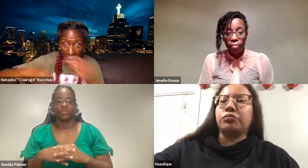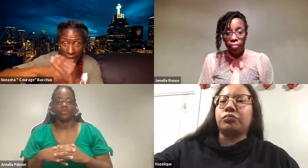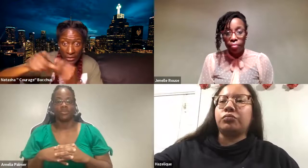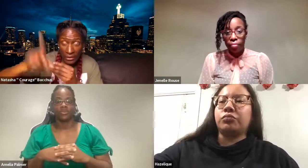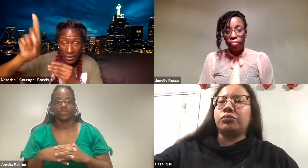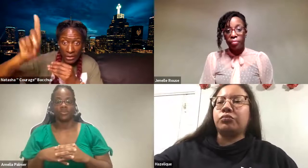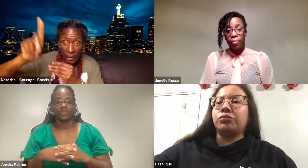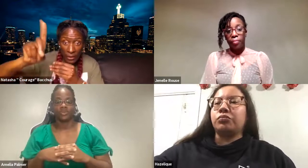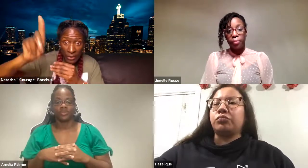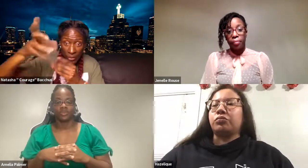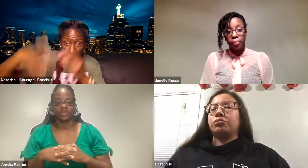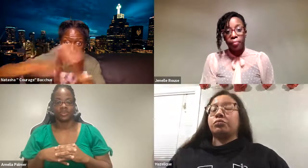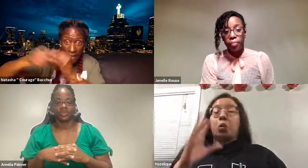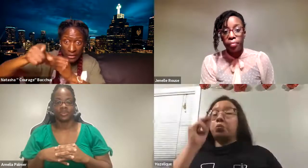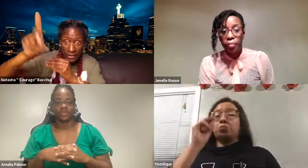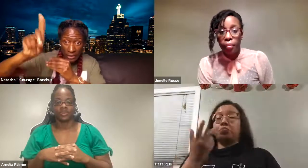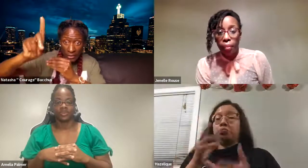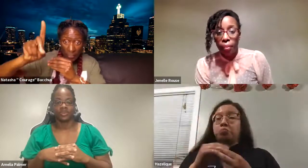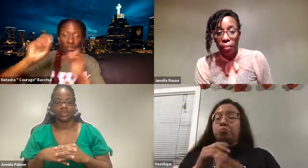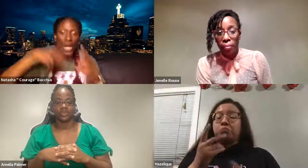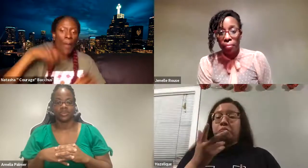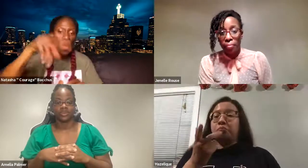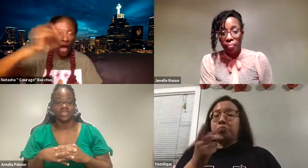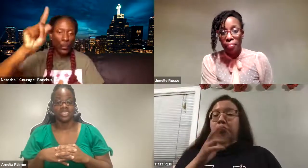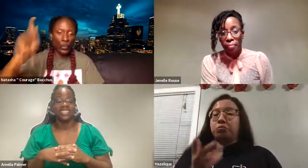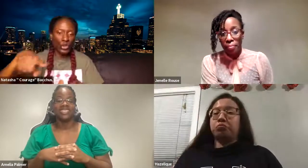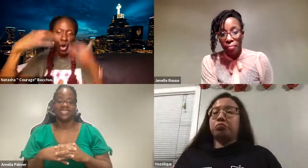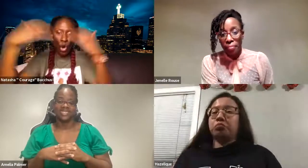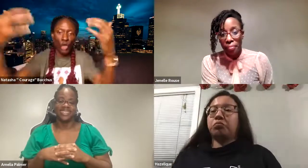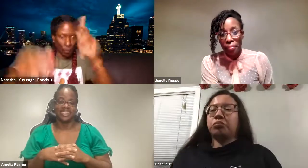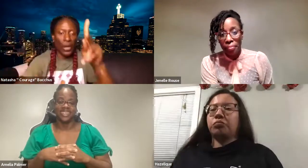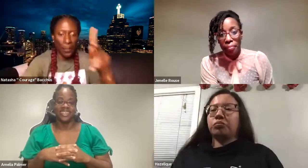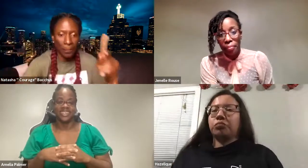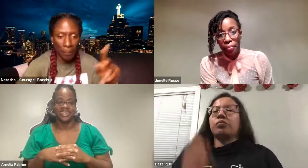dominique did you want to add to that? - uh nope i don't have anything to say to that